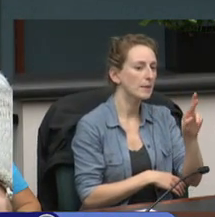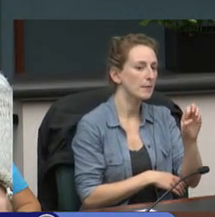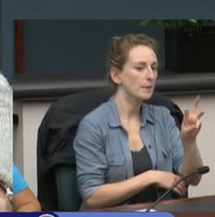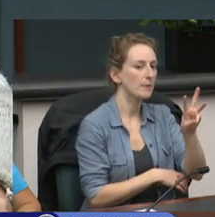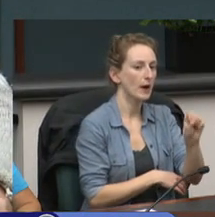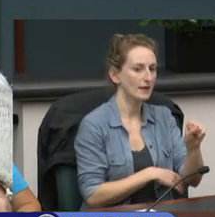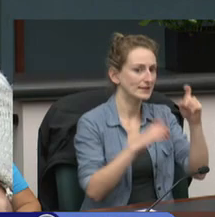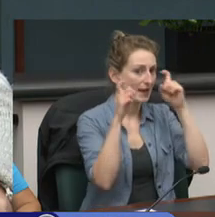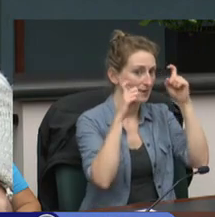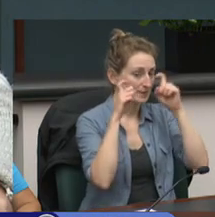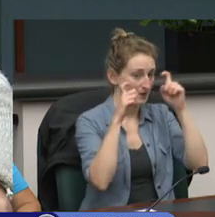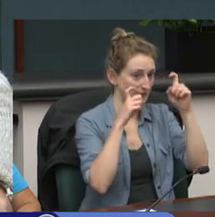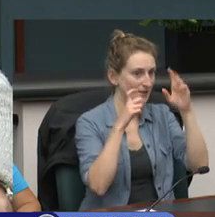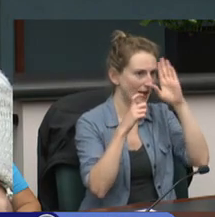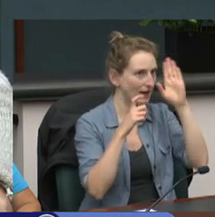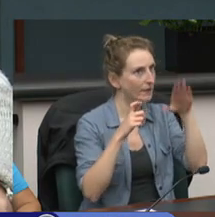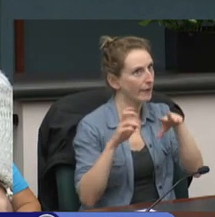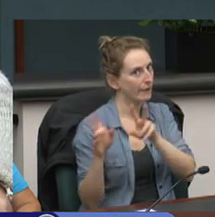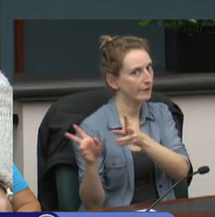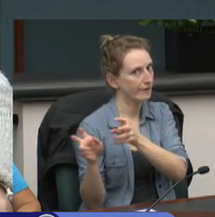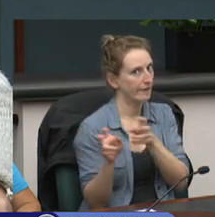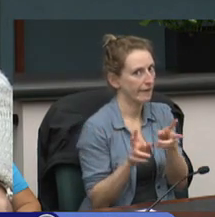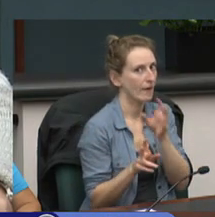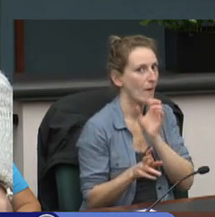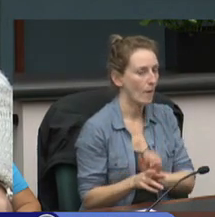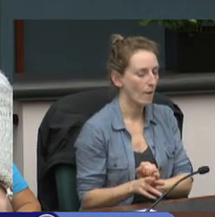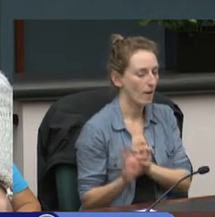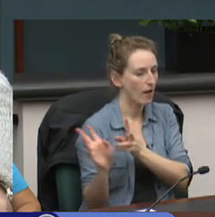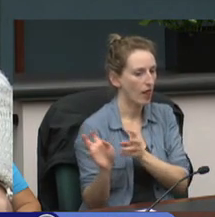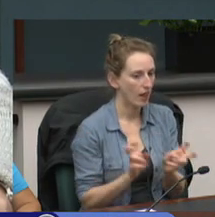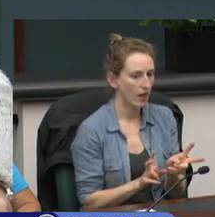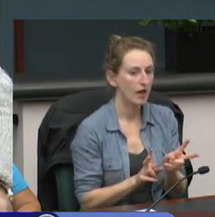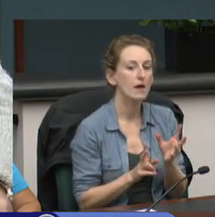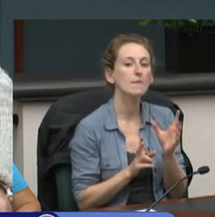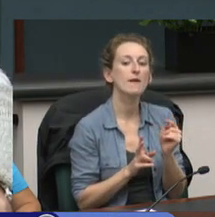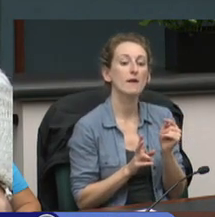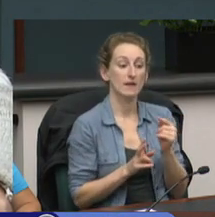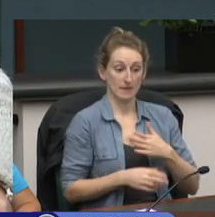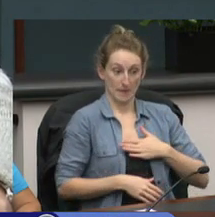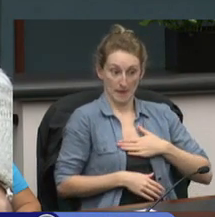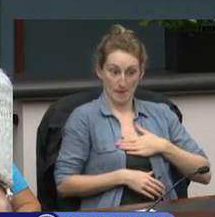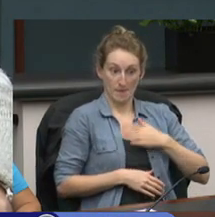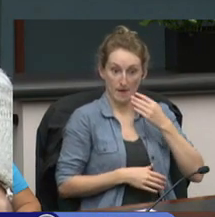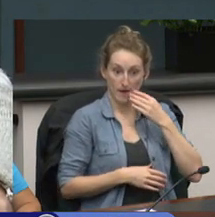but there are there's some streets in my district that have these so-called